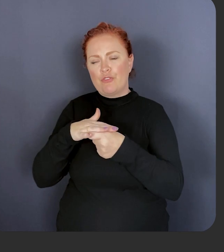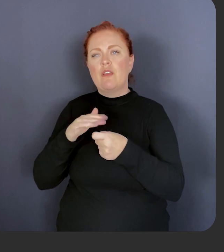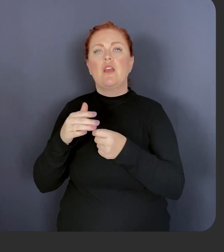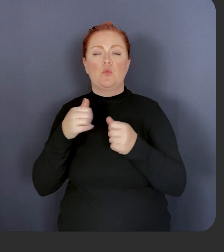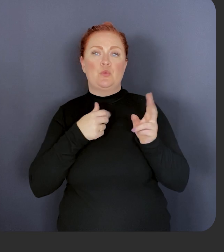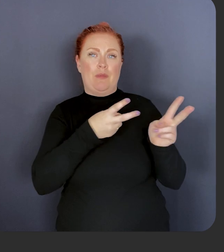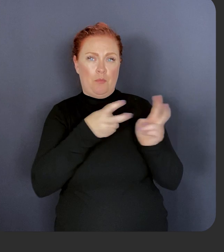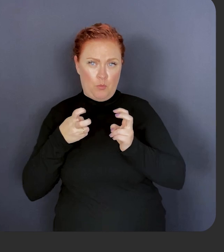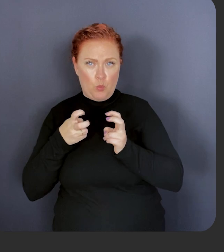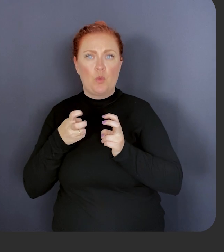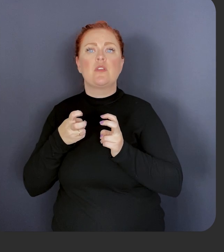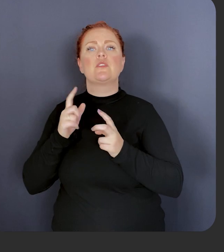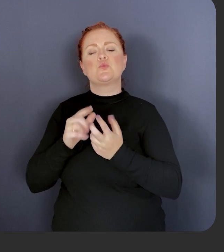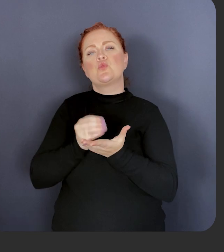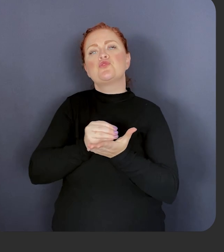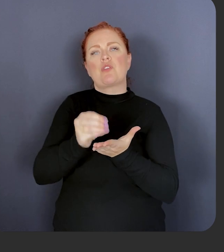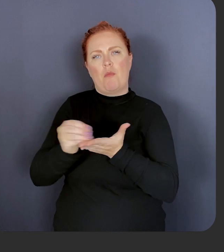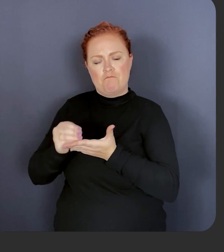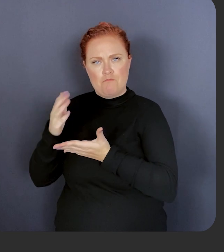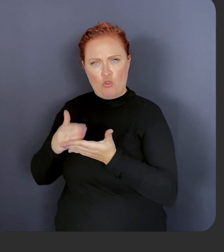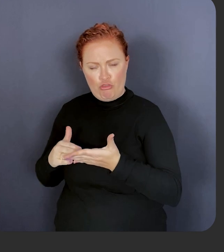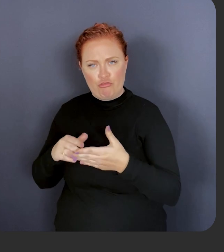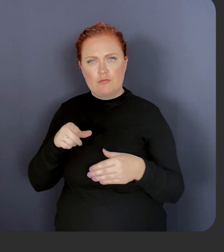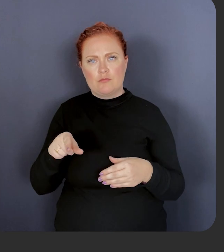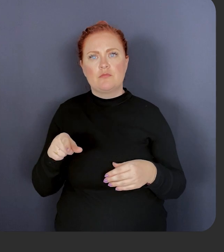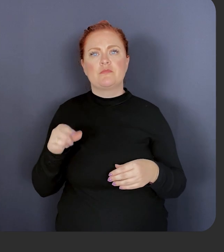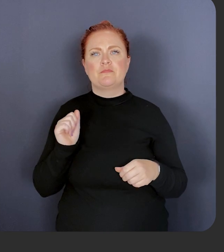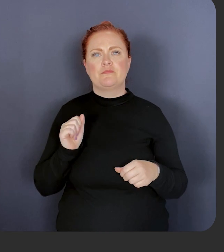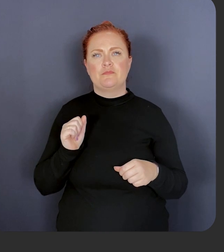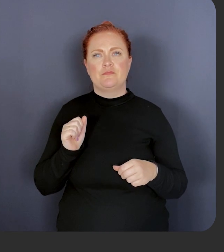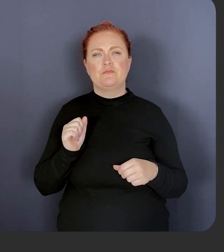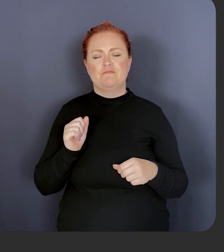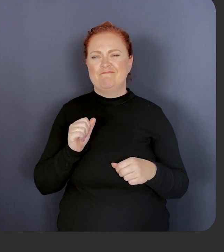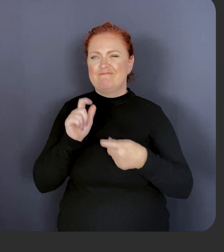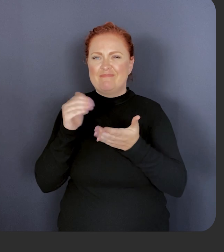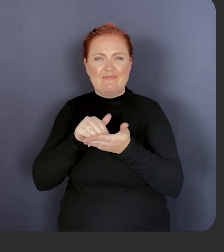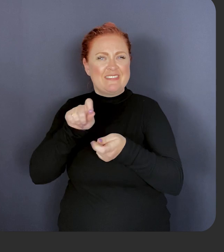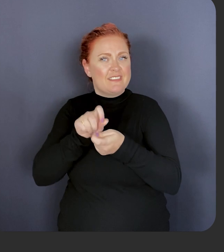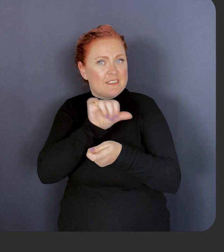is to import it to my shop component. And do the exact same thing, which